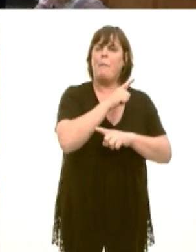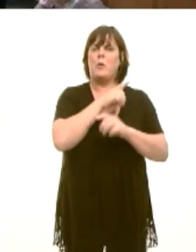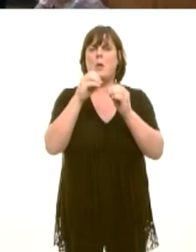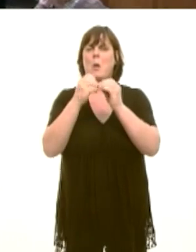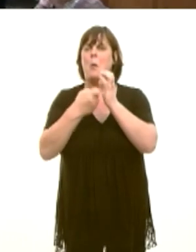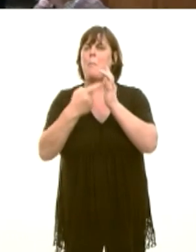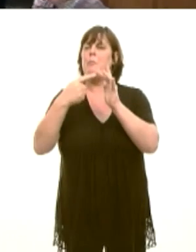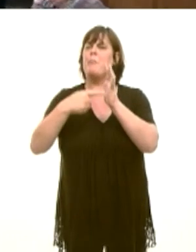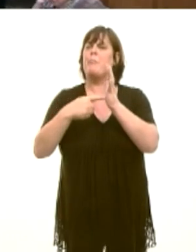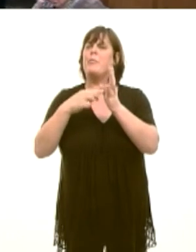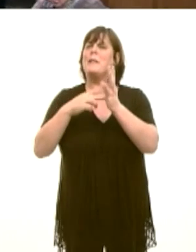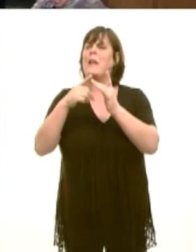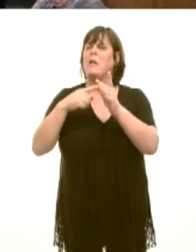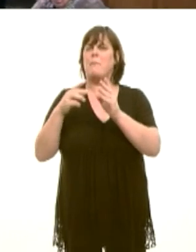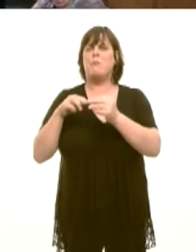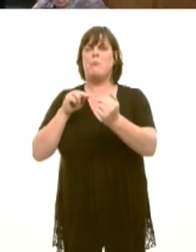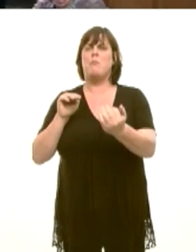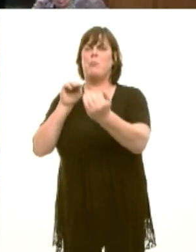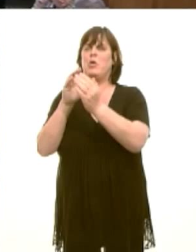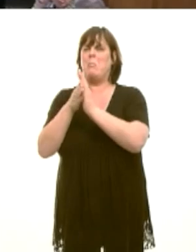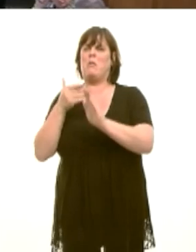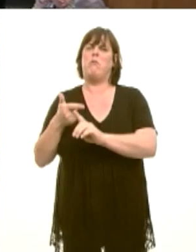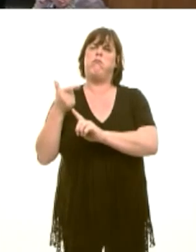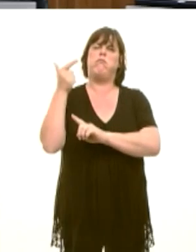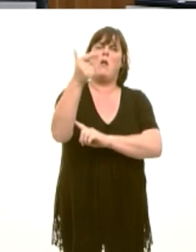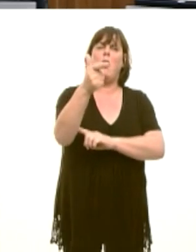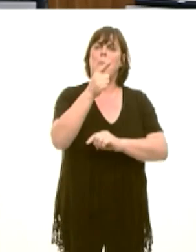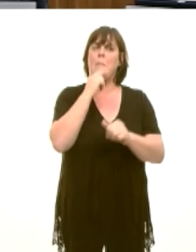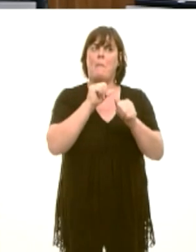would be an economic boost for the area. Carwyn Jones: Mae hynnyín ffordd gynhwysfawr